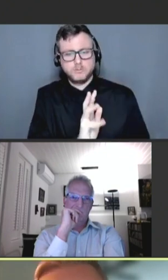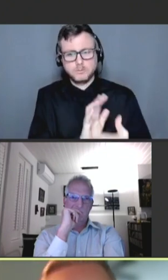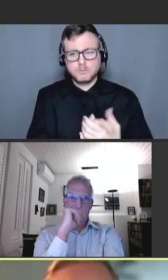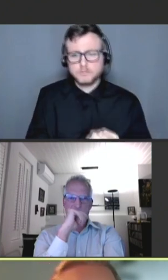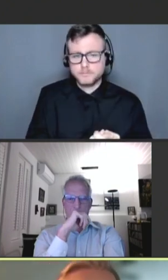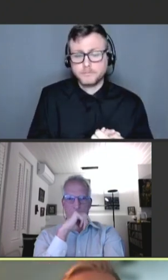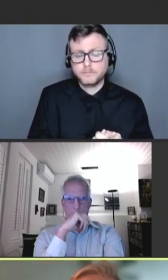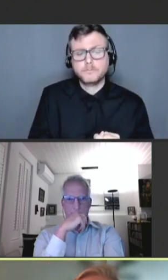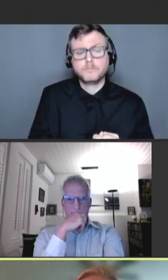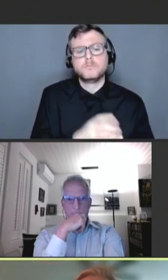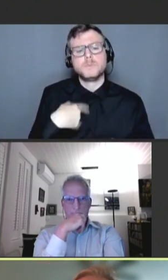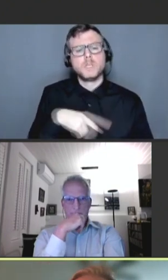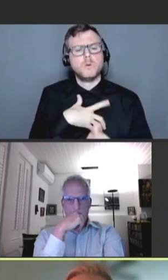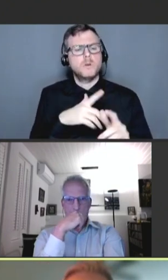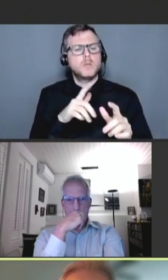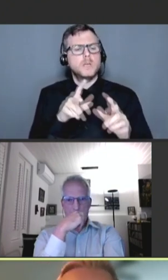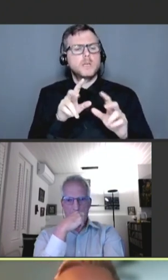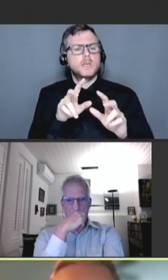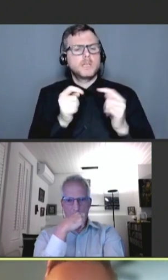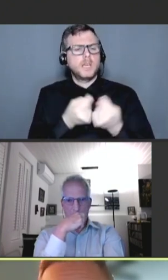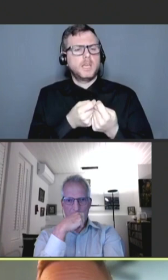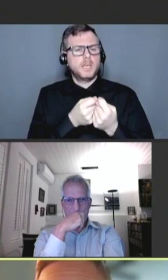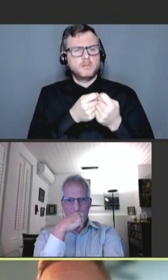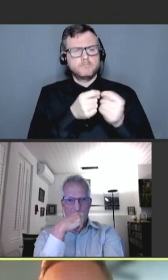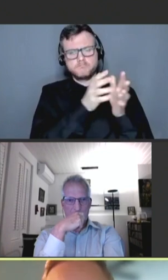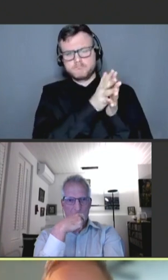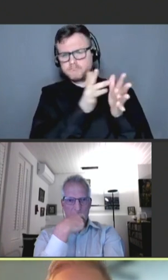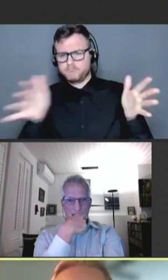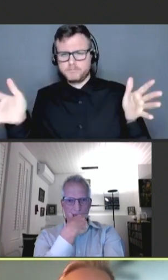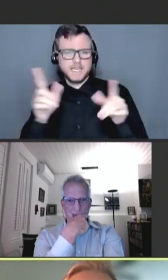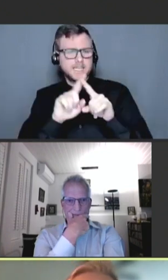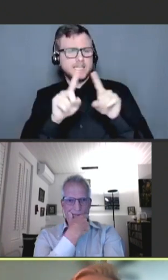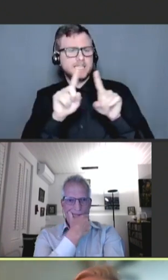Our team performed a search of a wide range of electronic databases and pre-print servers.